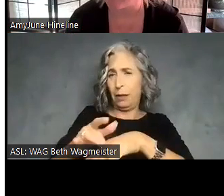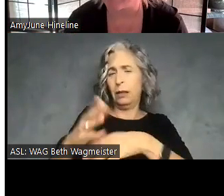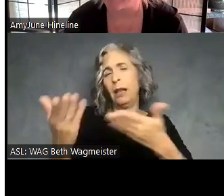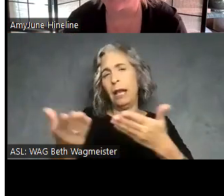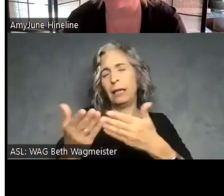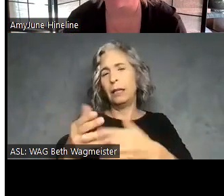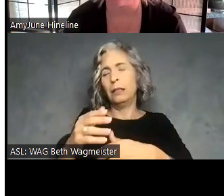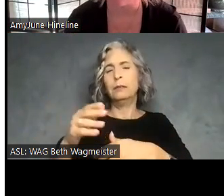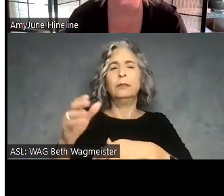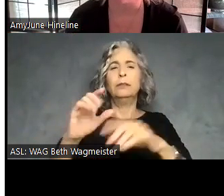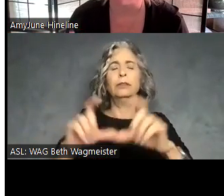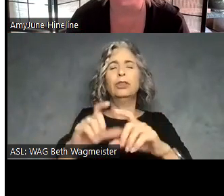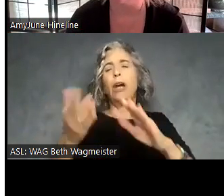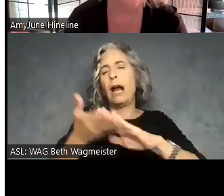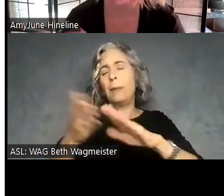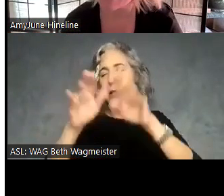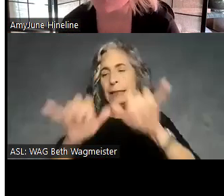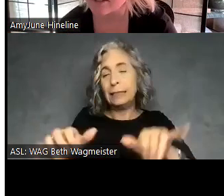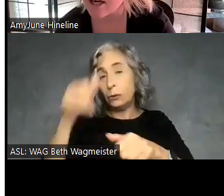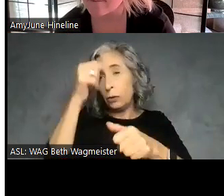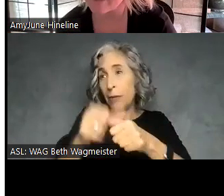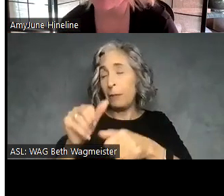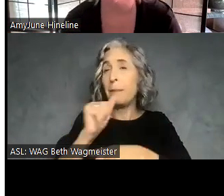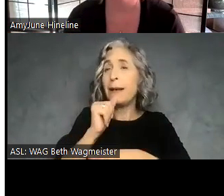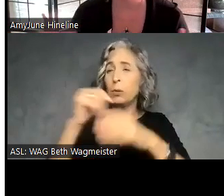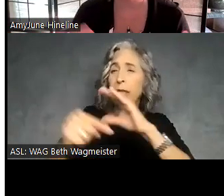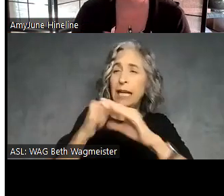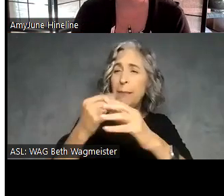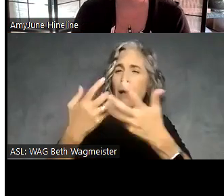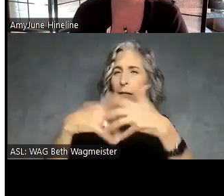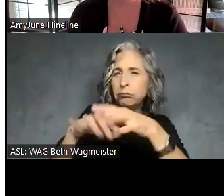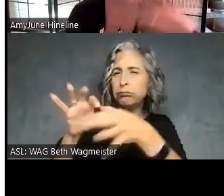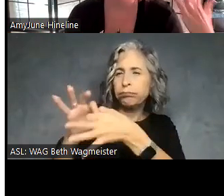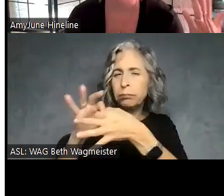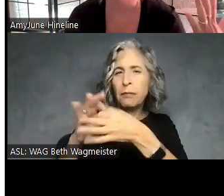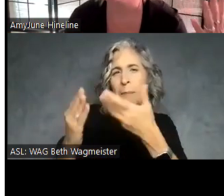correct method for input. For example, the numerical keyboard. You know? It's nothing